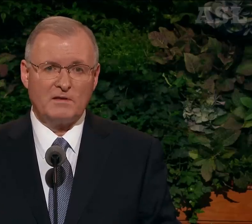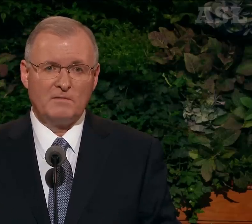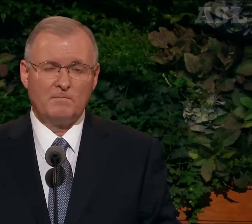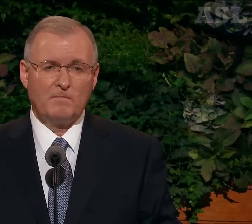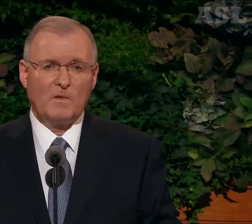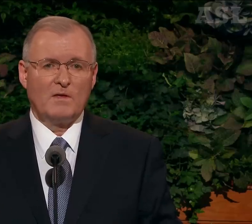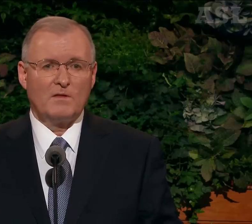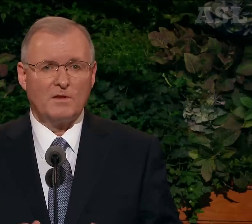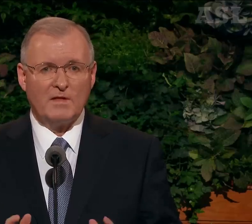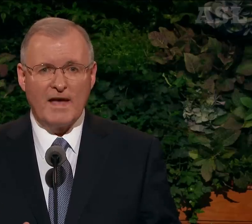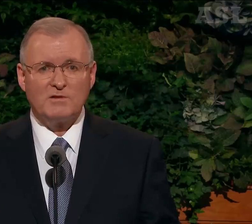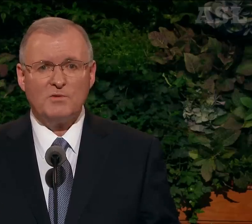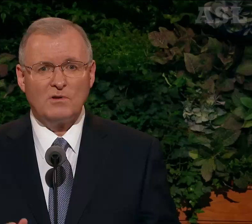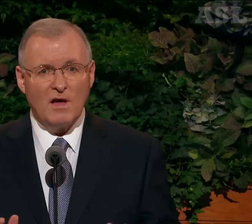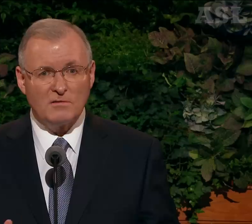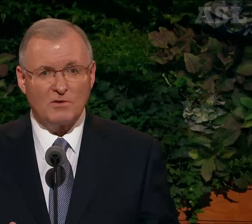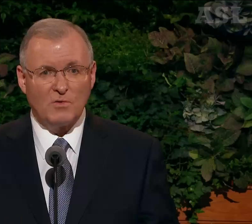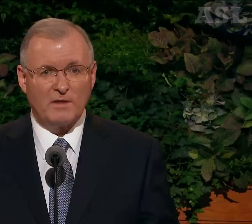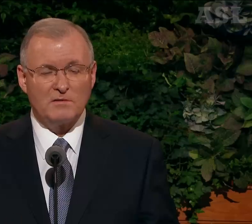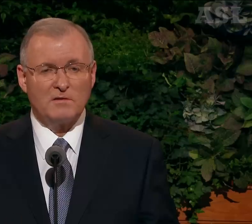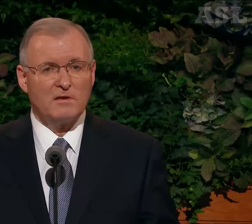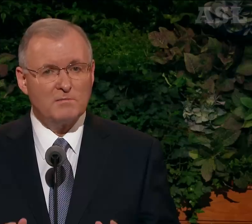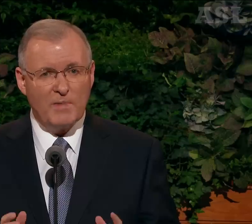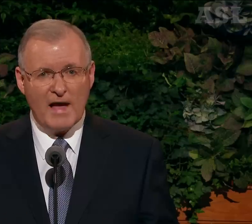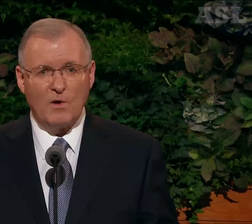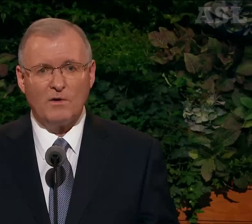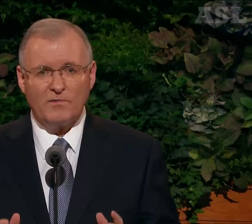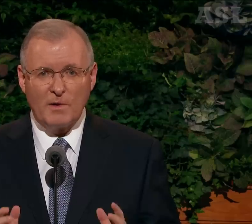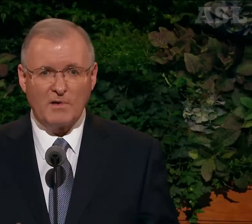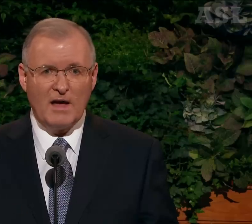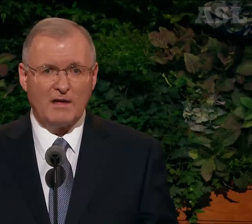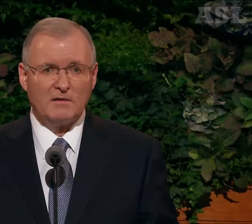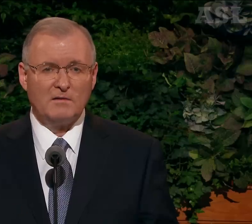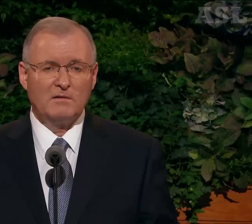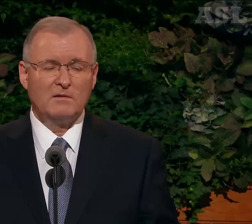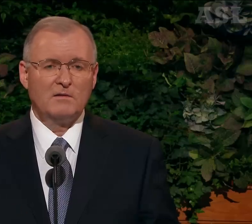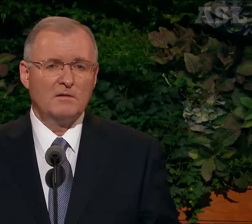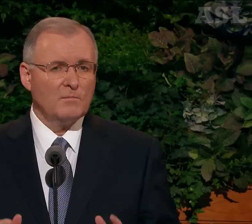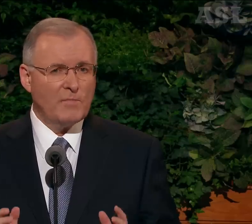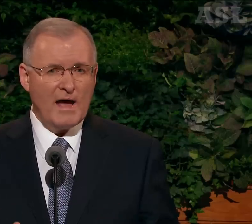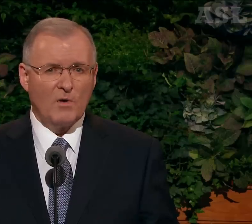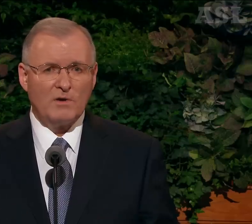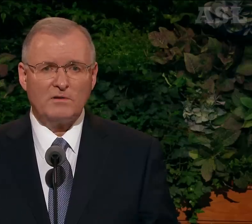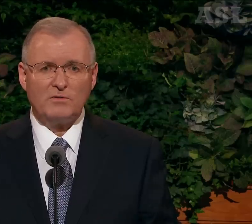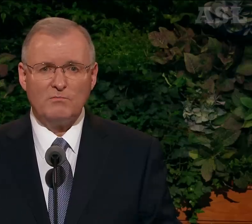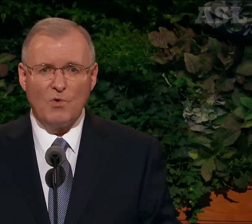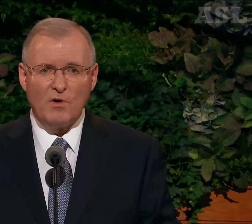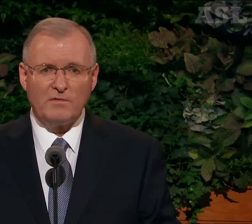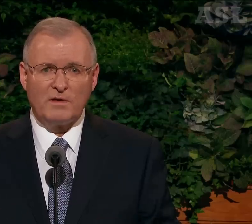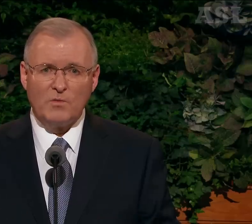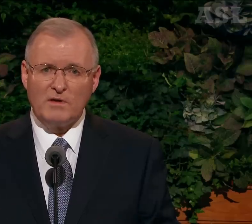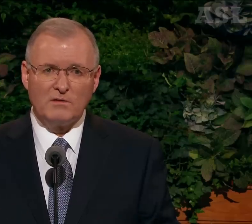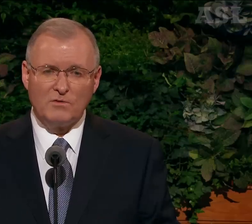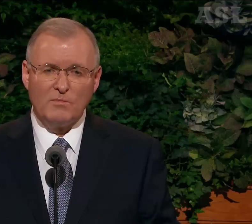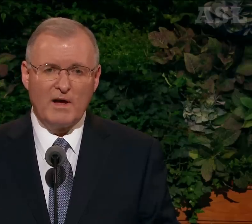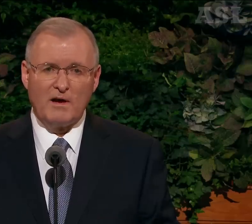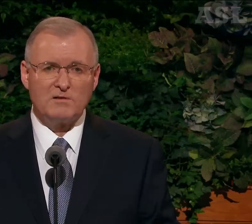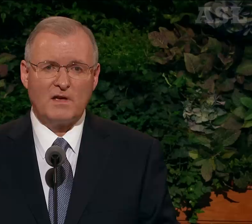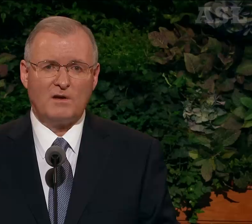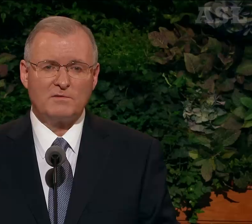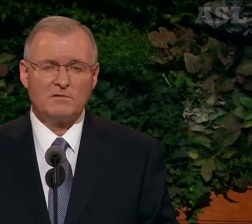SERVE HIS CHILDREN UNSELFISHLY,